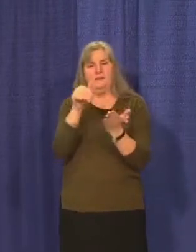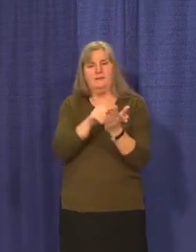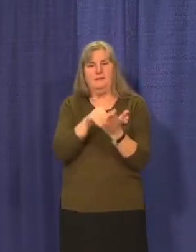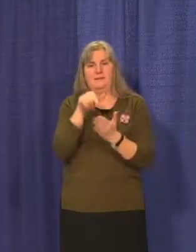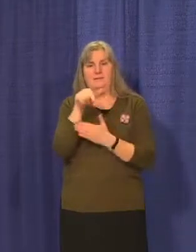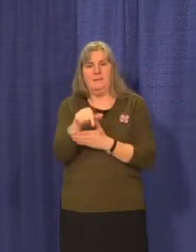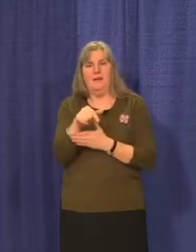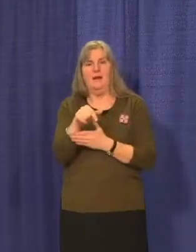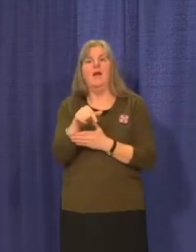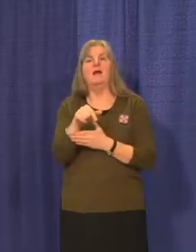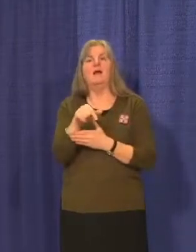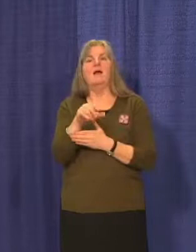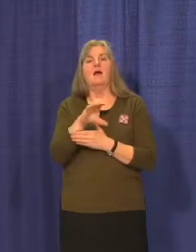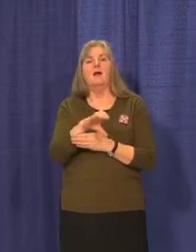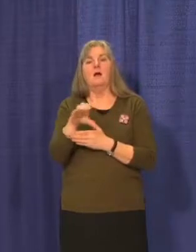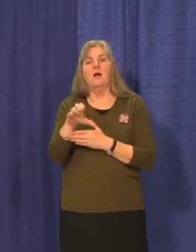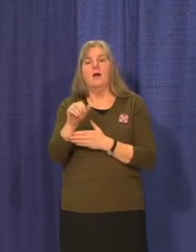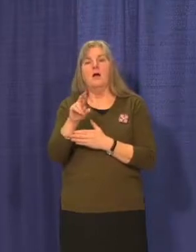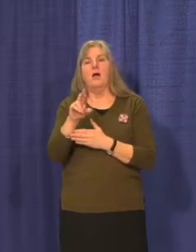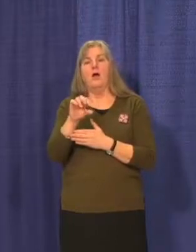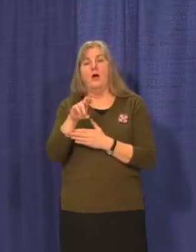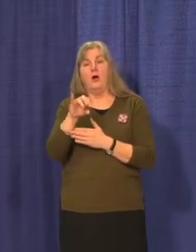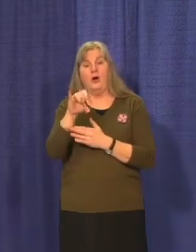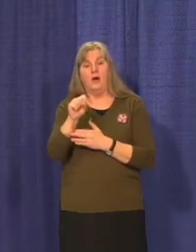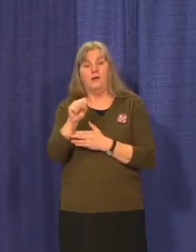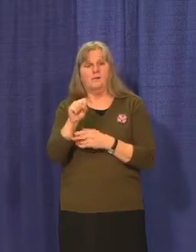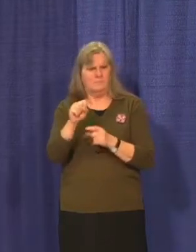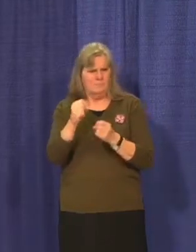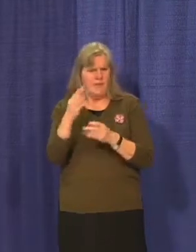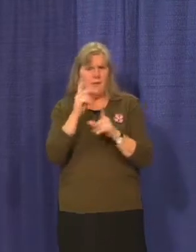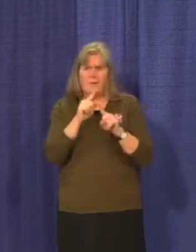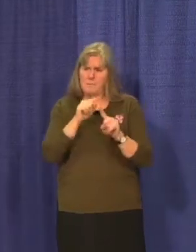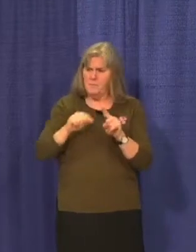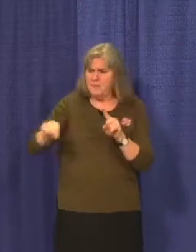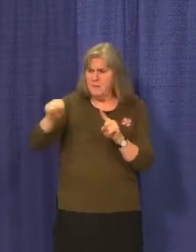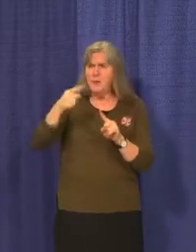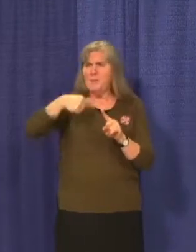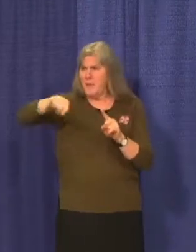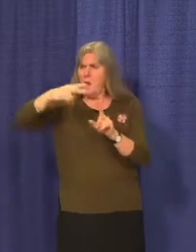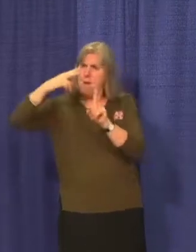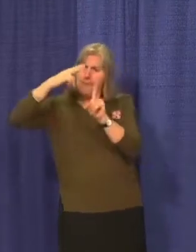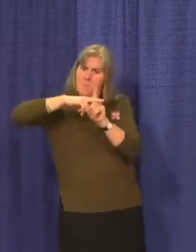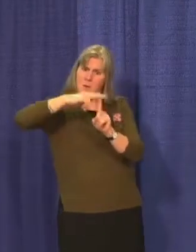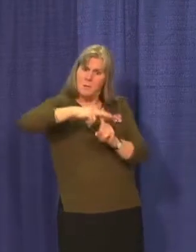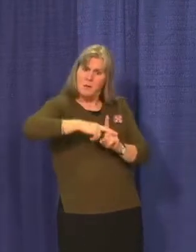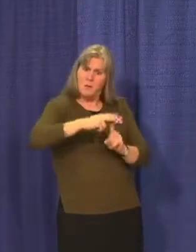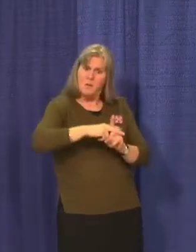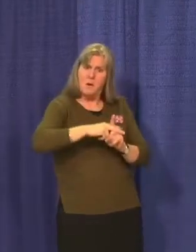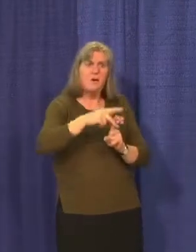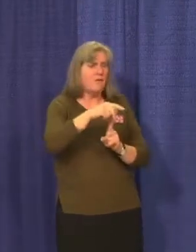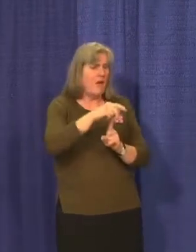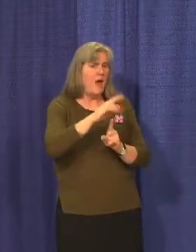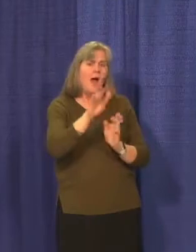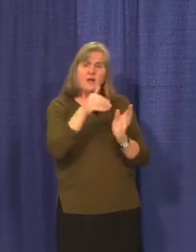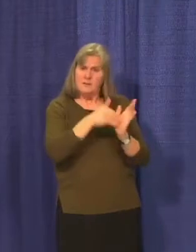at the learning centre. Thanks to the many people who booked appointments, the clinic